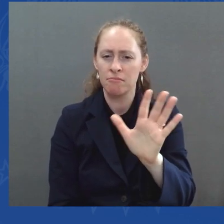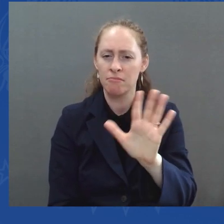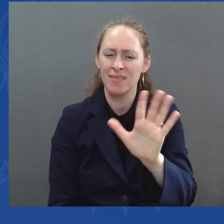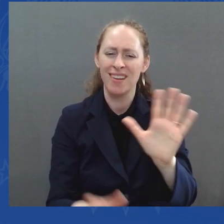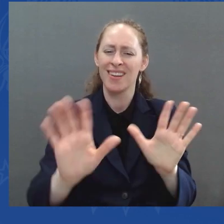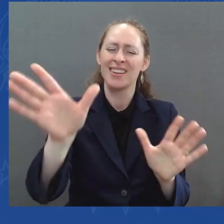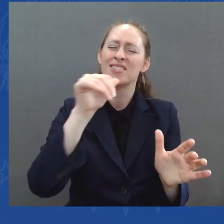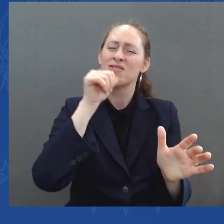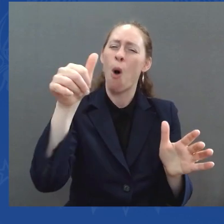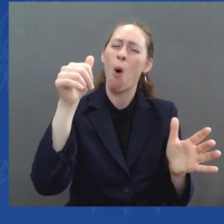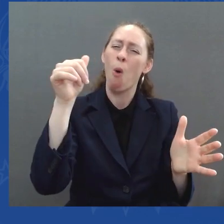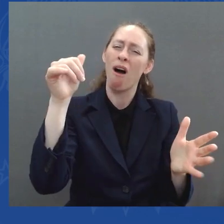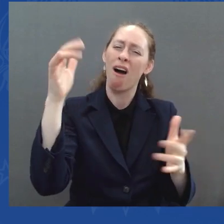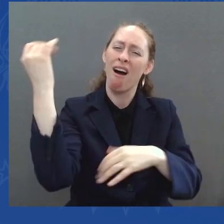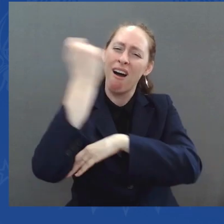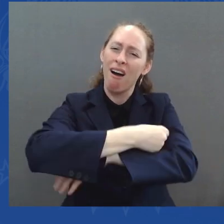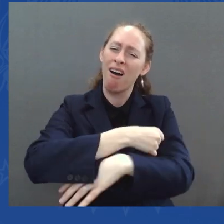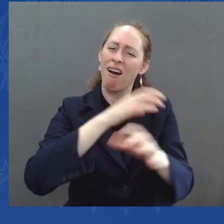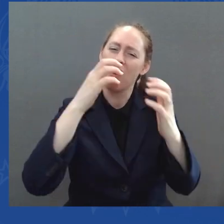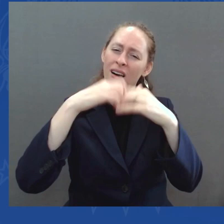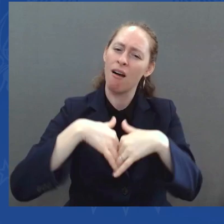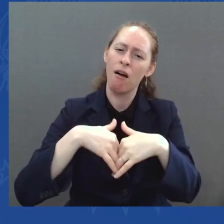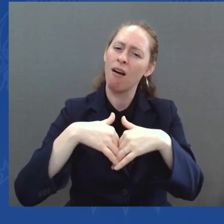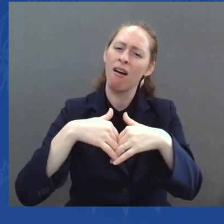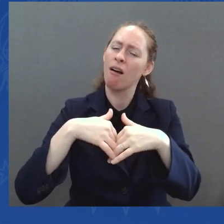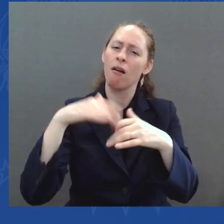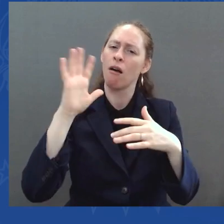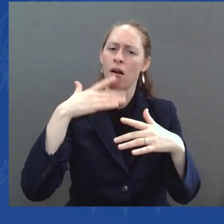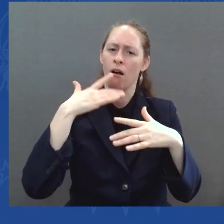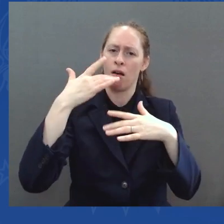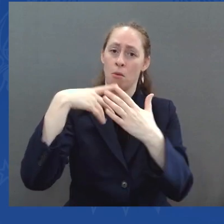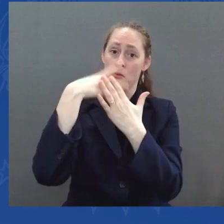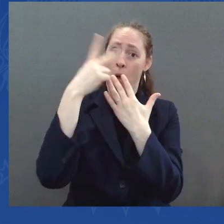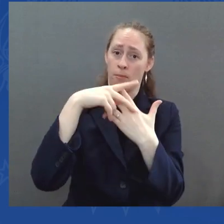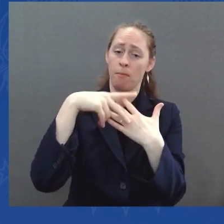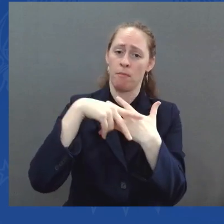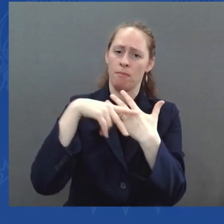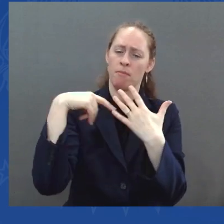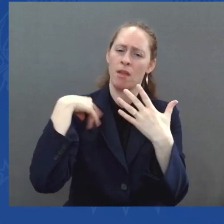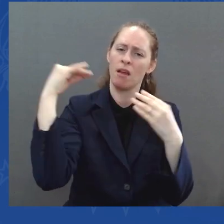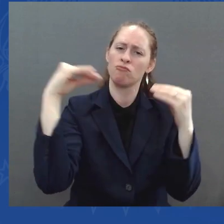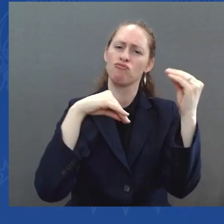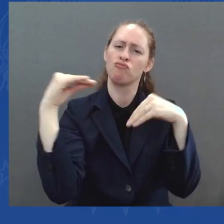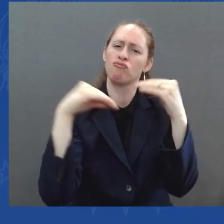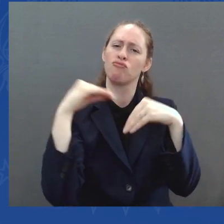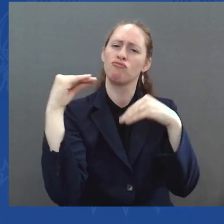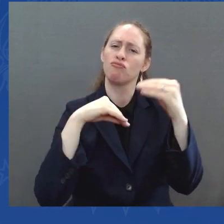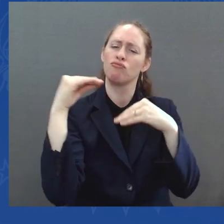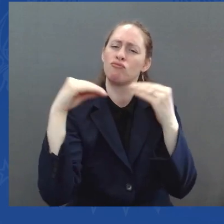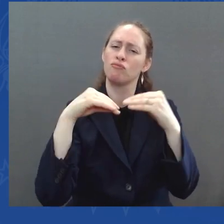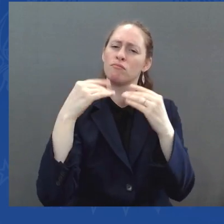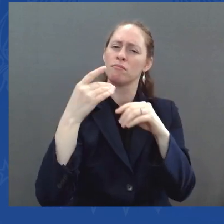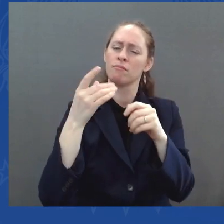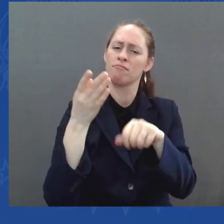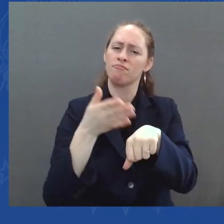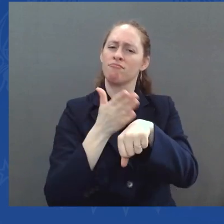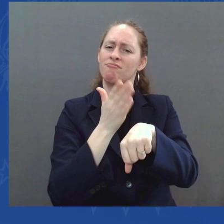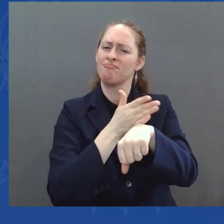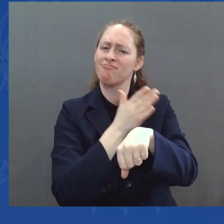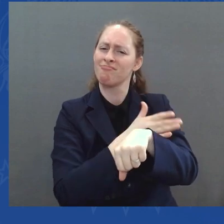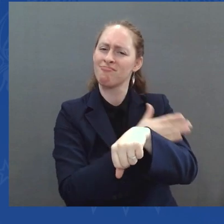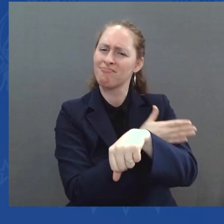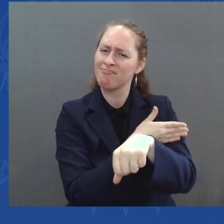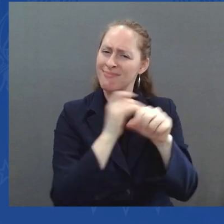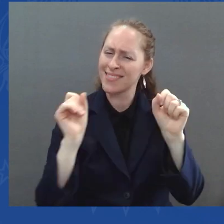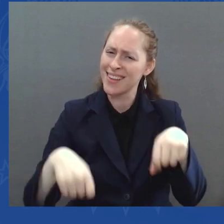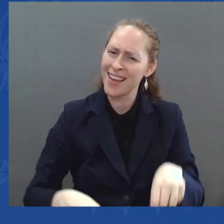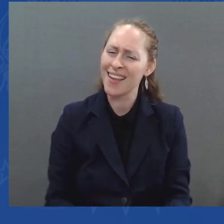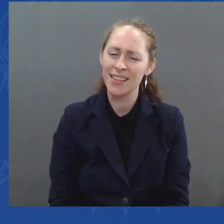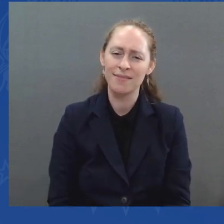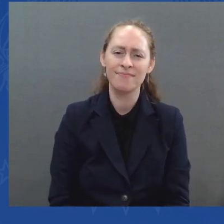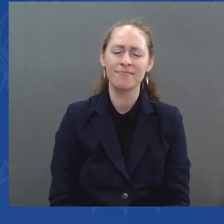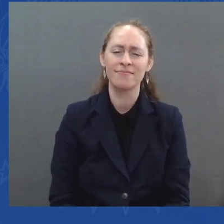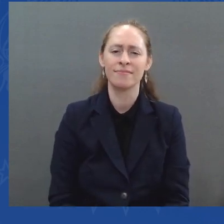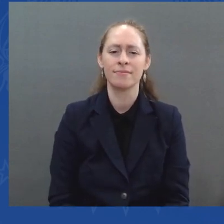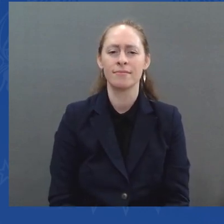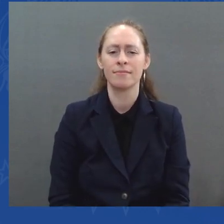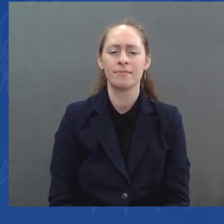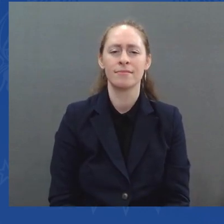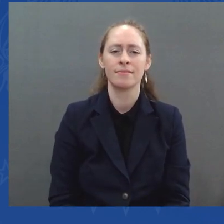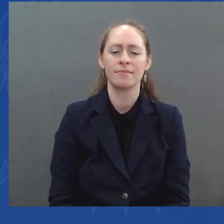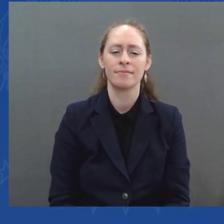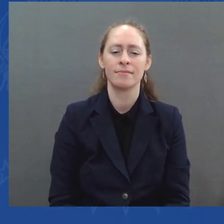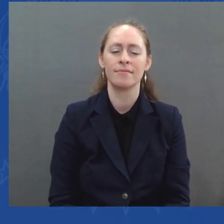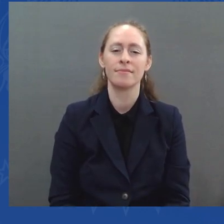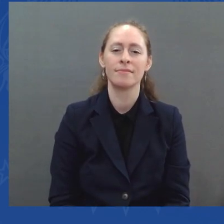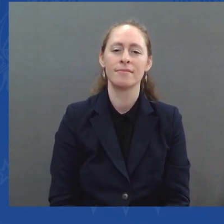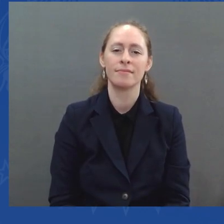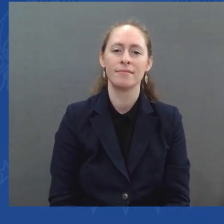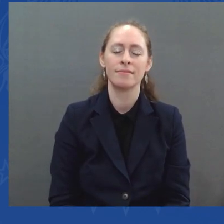And because of all the all the folks in this room